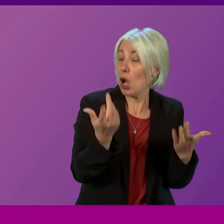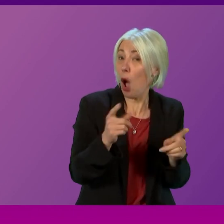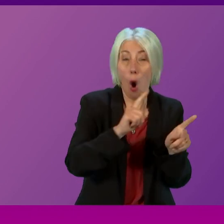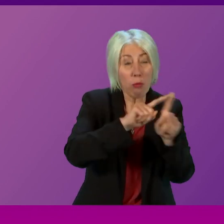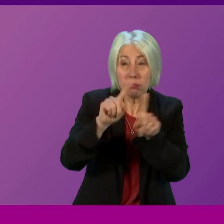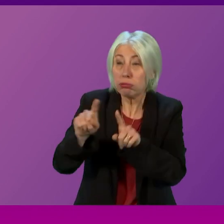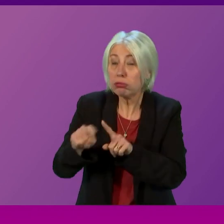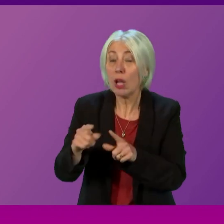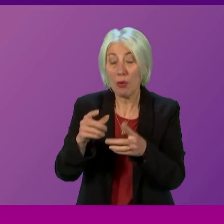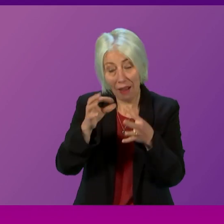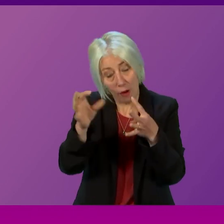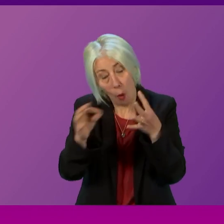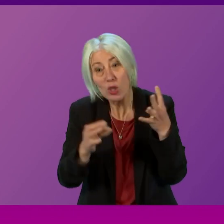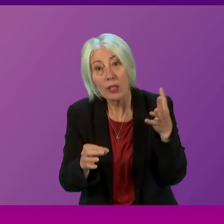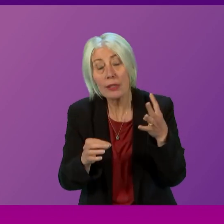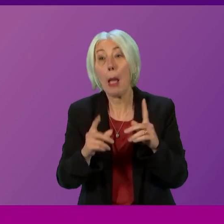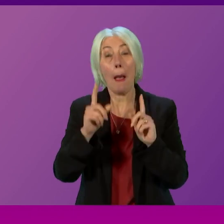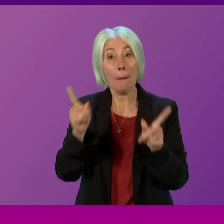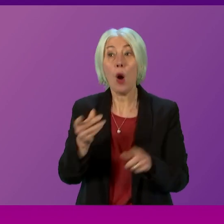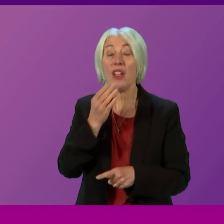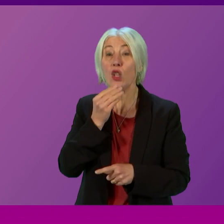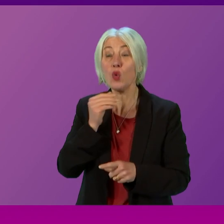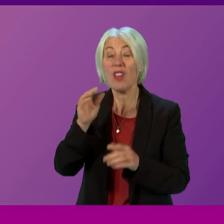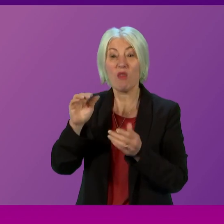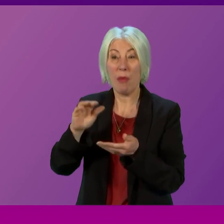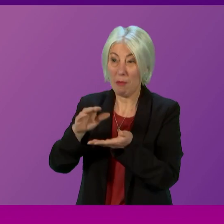we have the option of drawing down from medicines stockpiles.